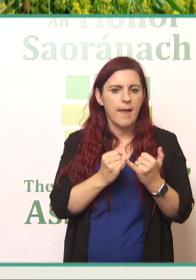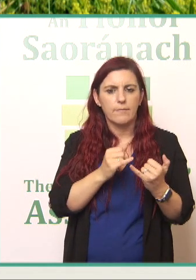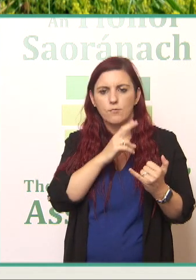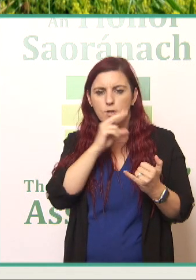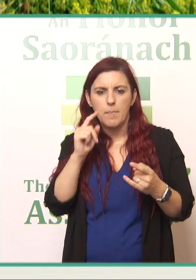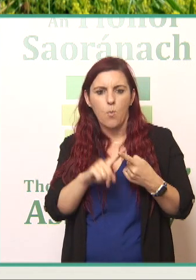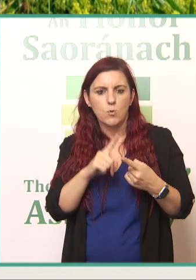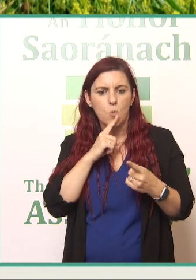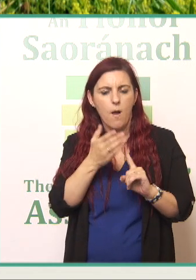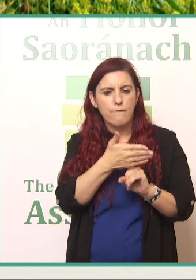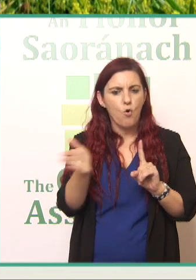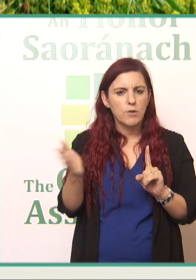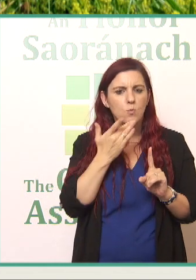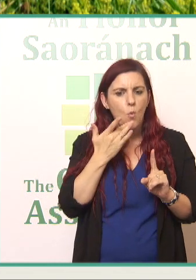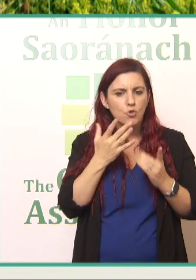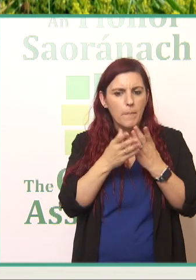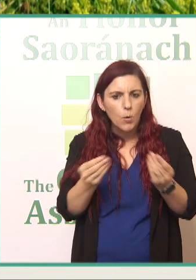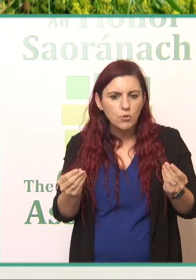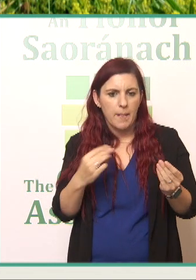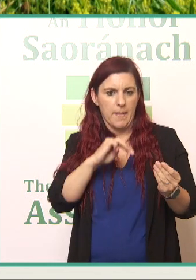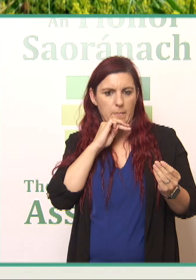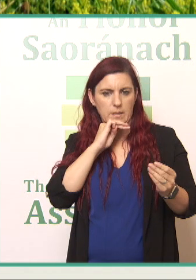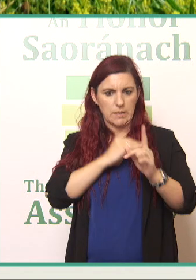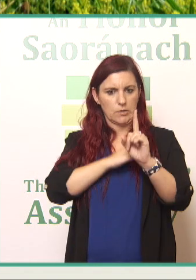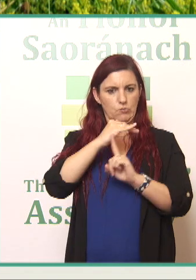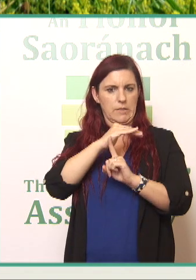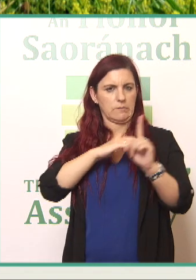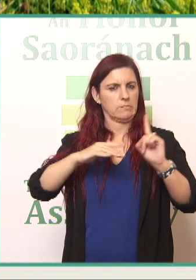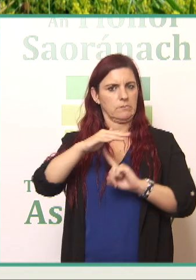do that we give them some funding and that will help increase his environmental payment if he